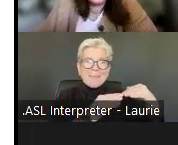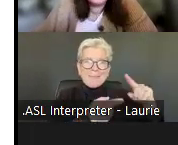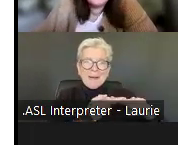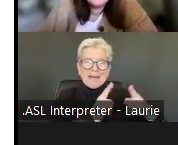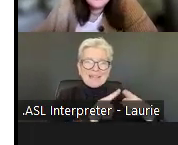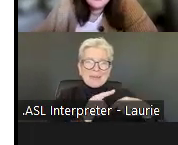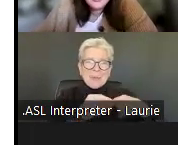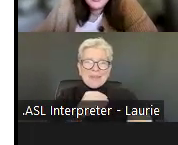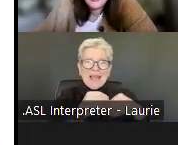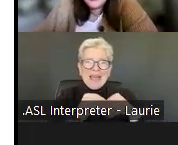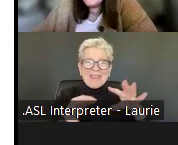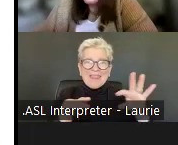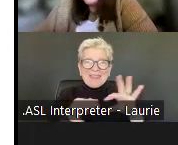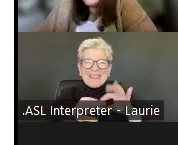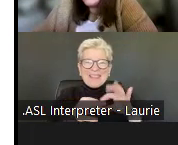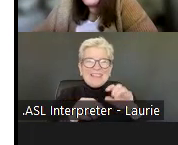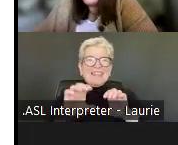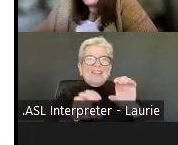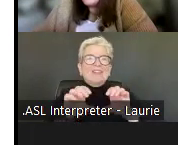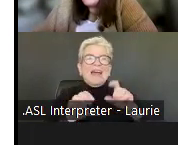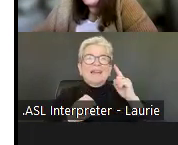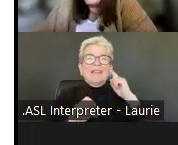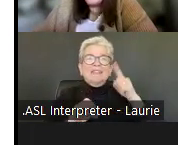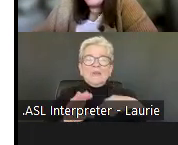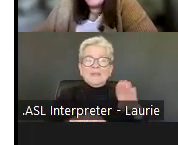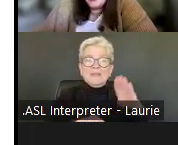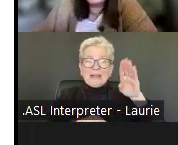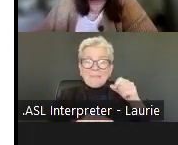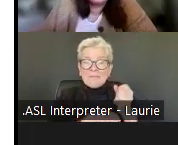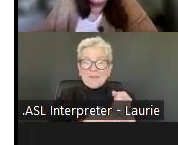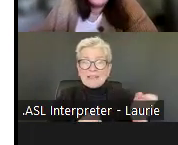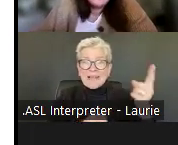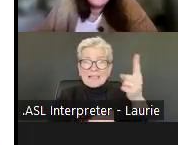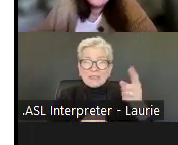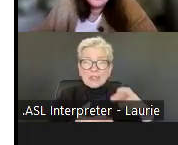link in the chat so that you can sign up right now for next year's registration link. So you